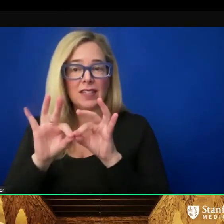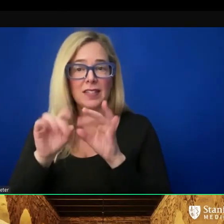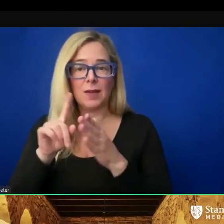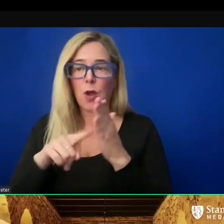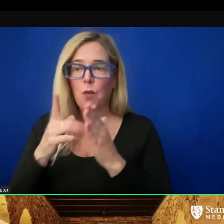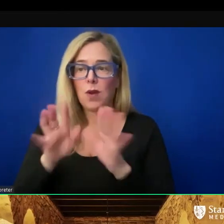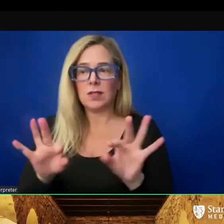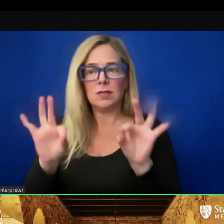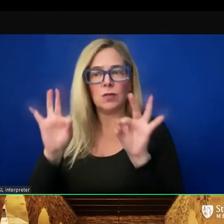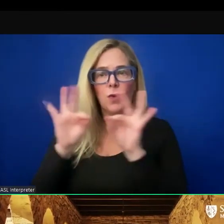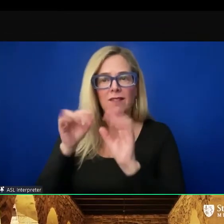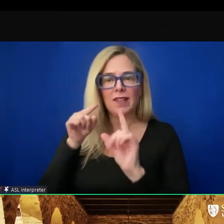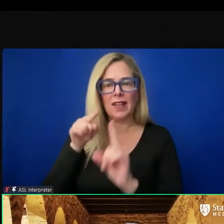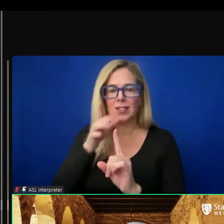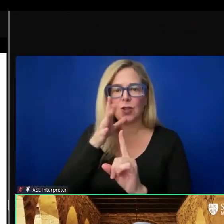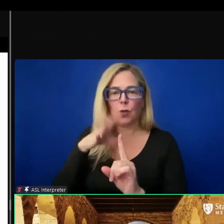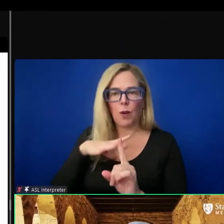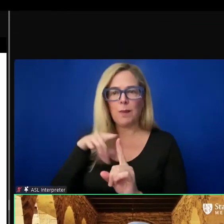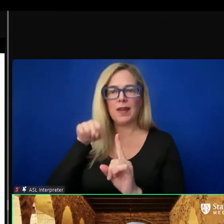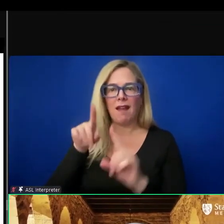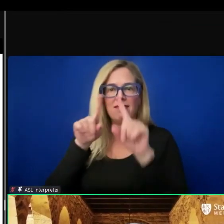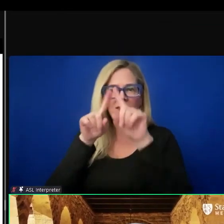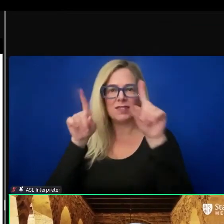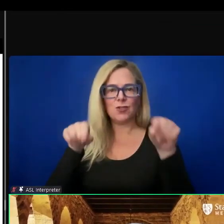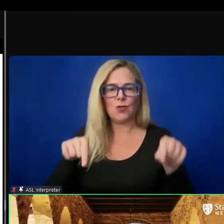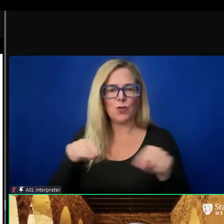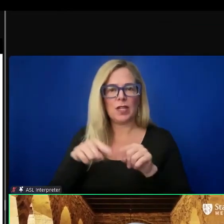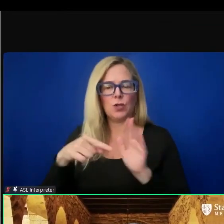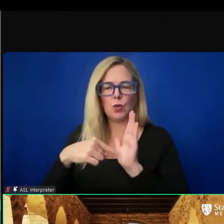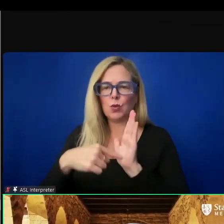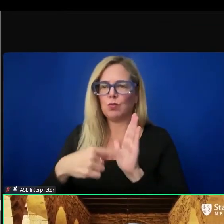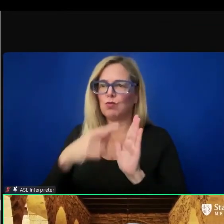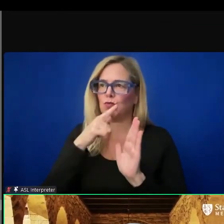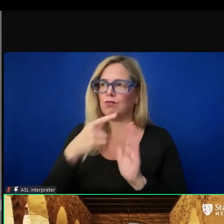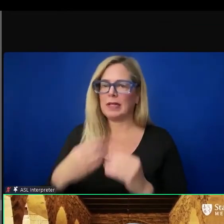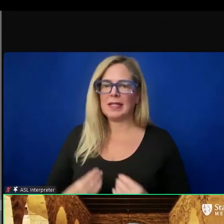inspire and focus my work. All the women in black in white photographs